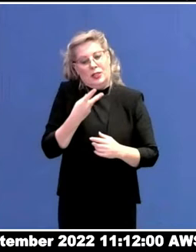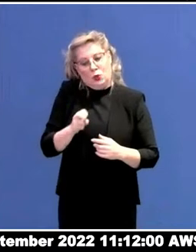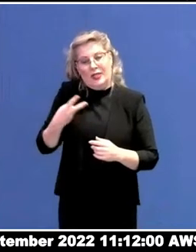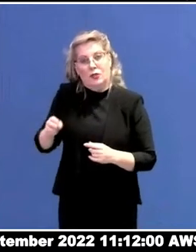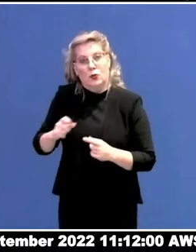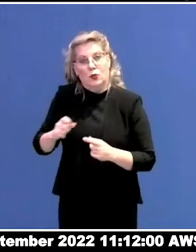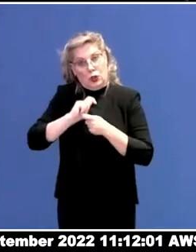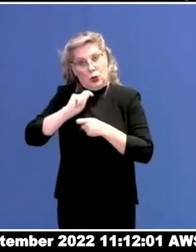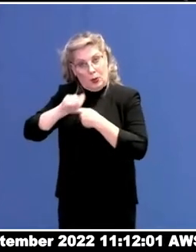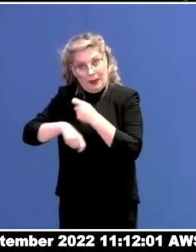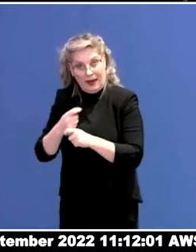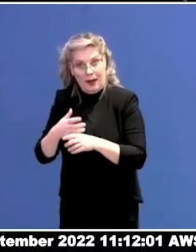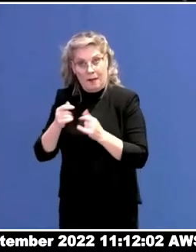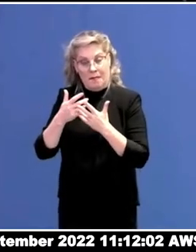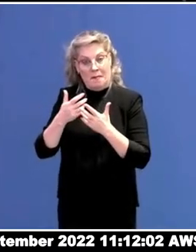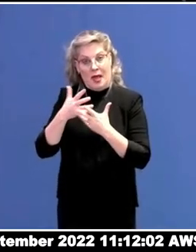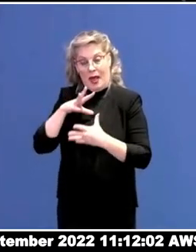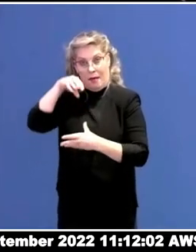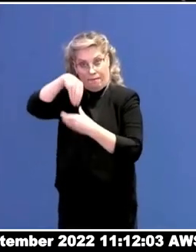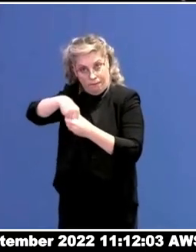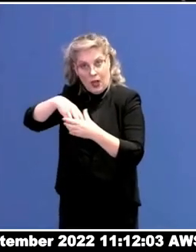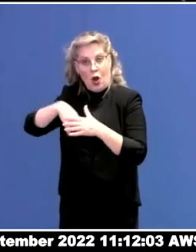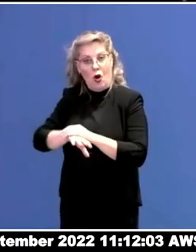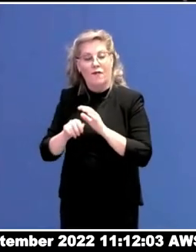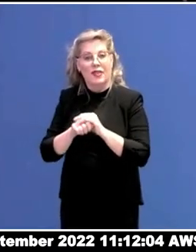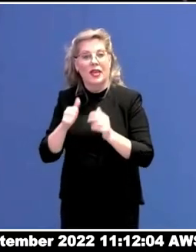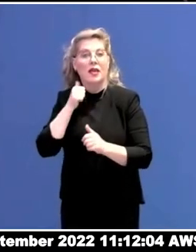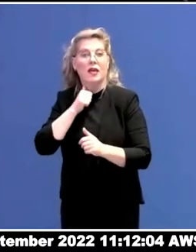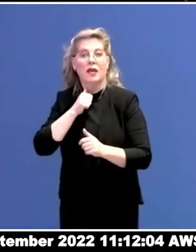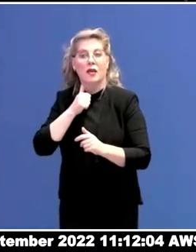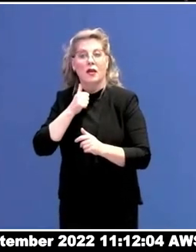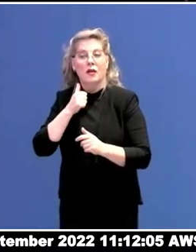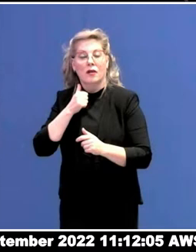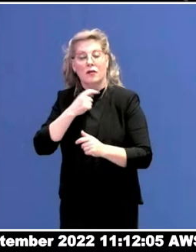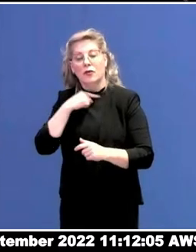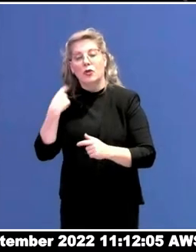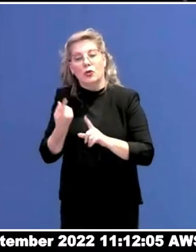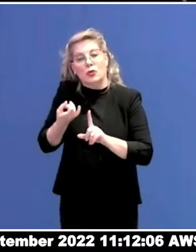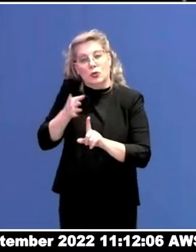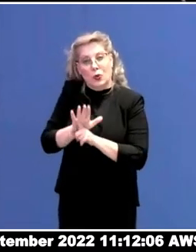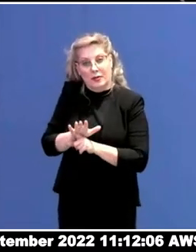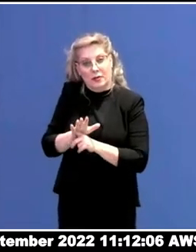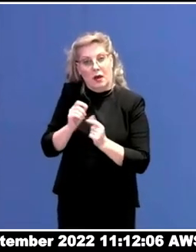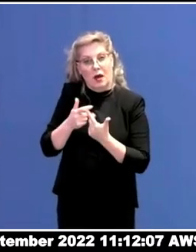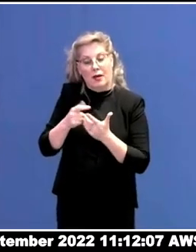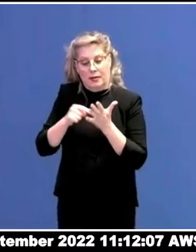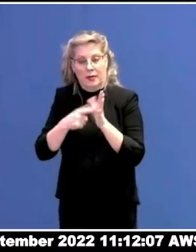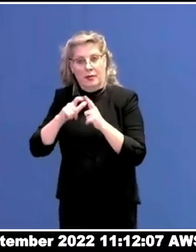Suicide Prevention Taskforce. That's correct, following the five deaths of Aboriginal people in Western Australia in custody in the prison system.